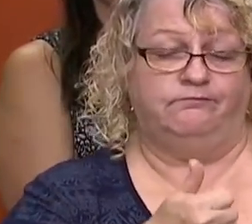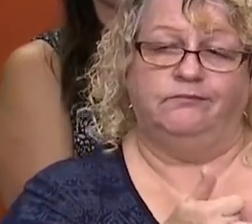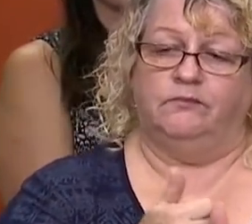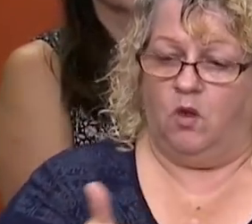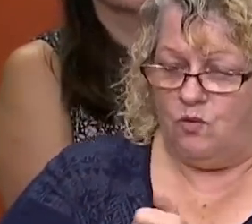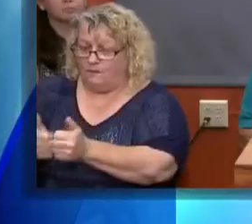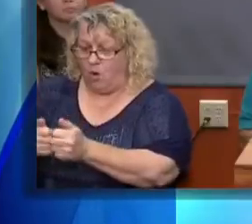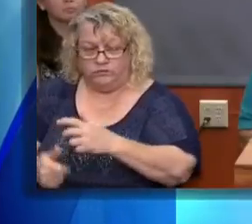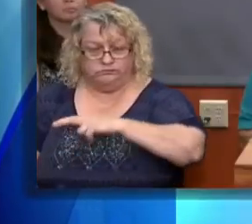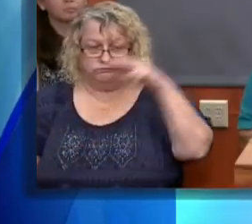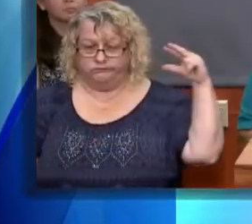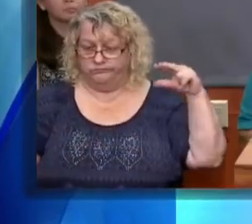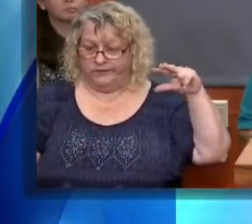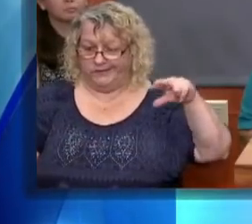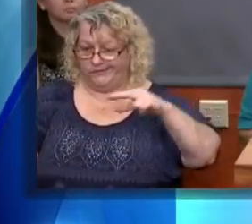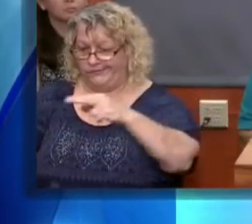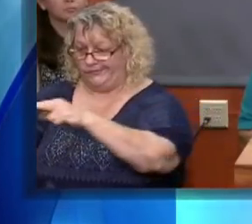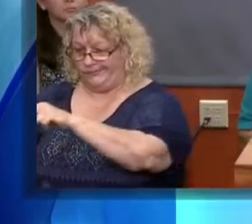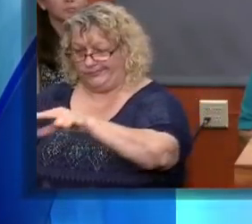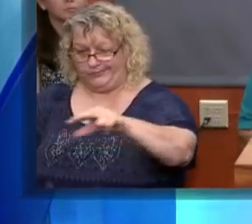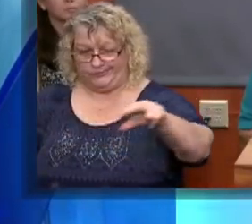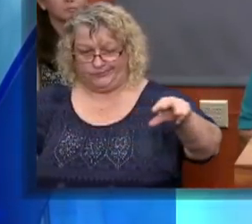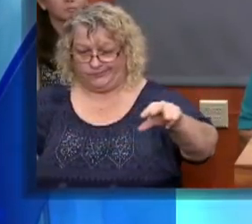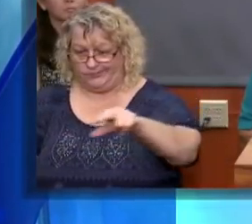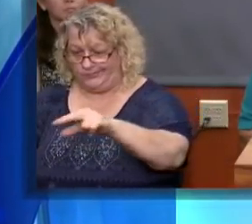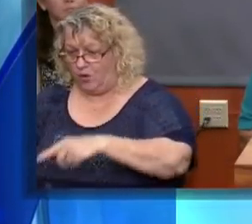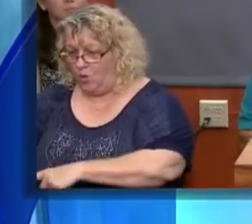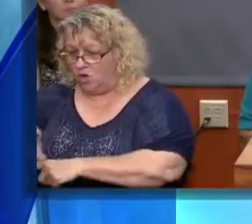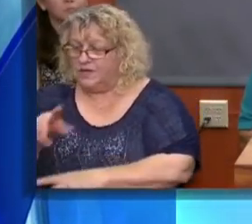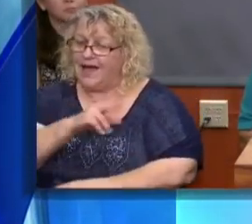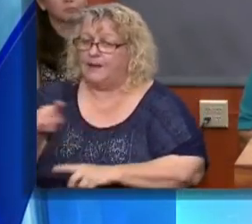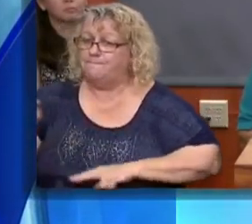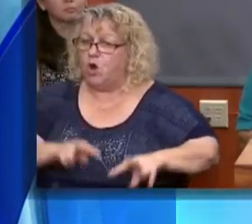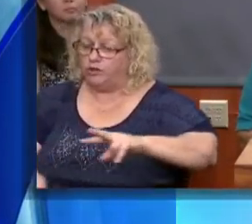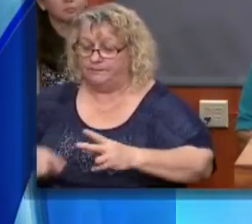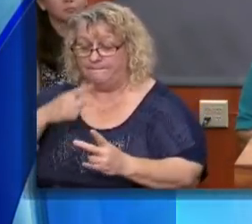EQUIPMENT. SO YOU CAN REMOTELY MONITOR